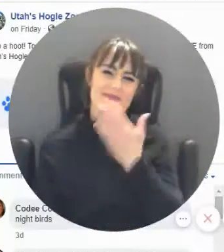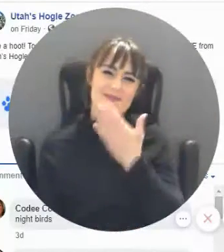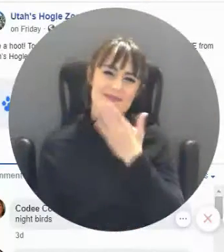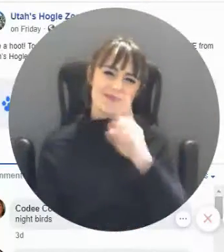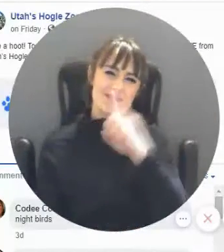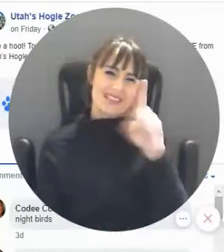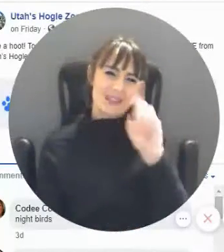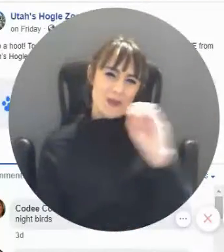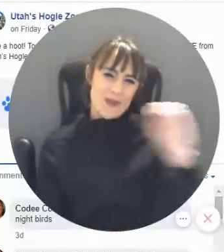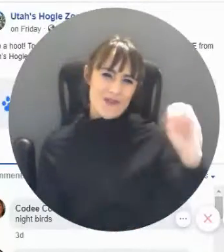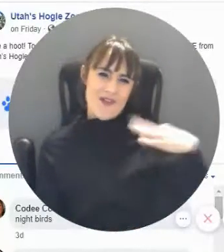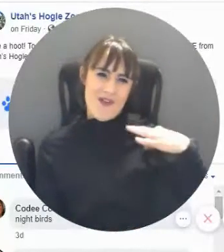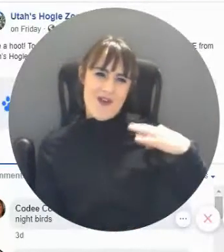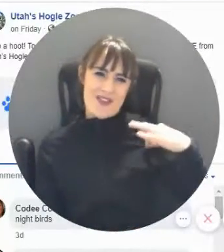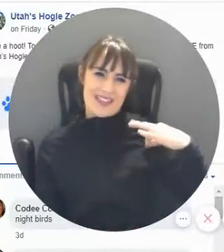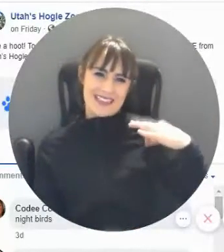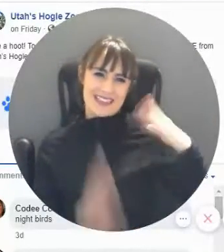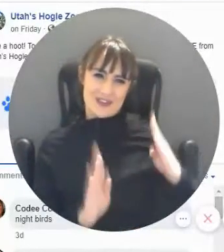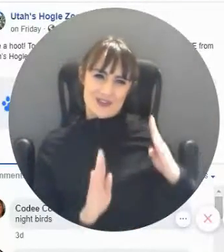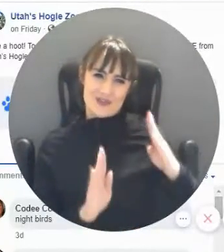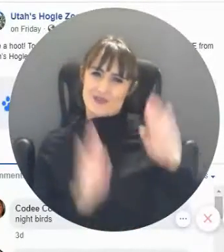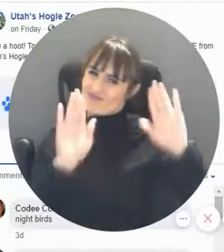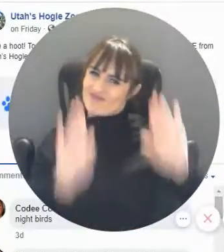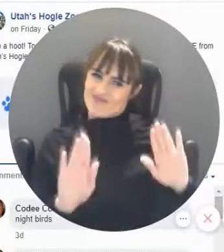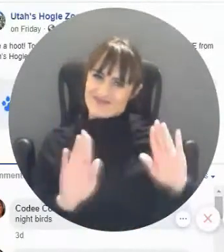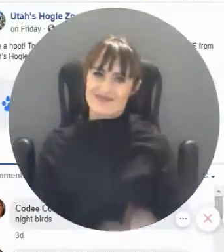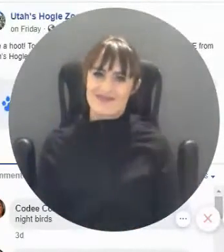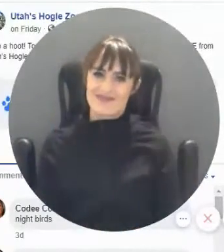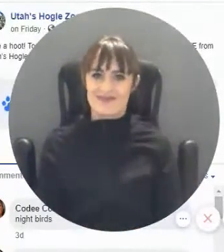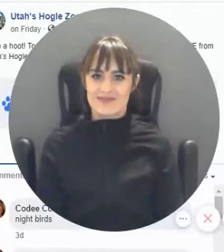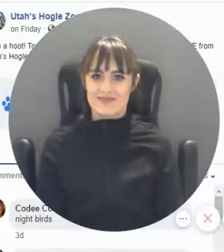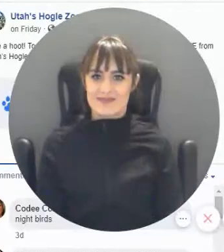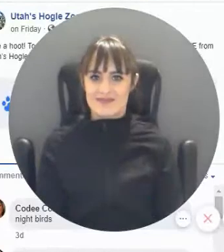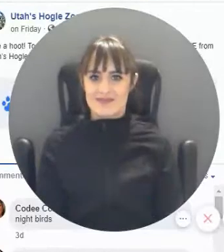They are so great. They're wonderful. Autumn: Yeah, it just looks like we found some rib bones in here.